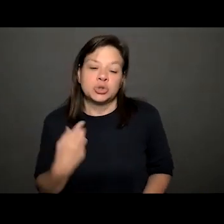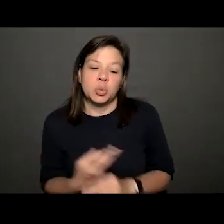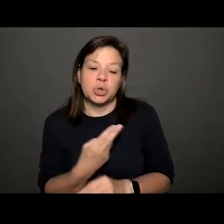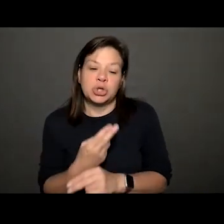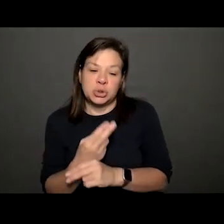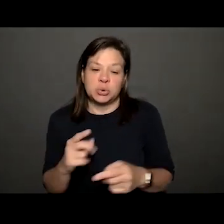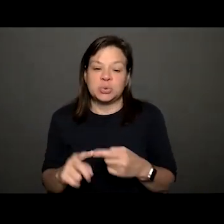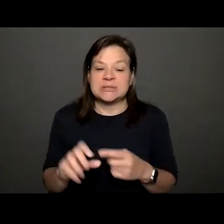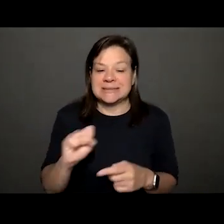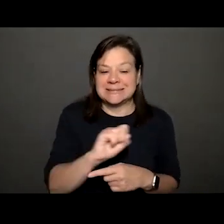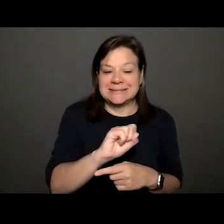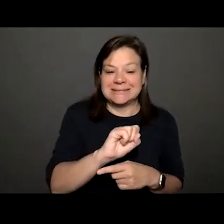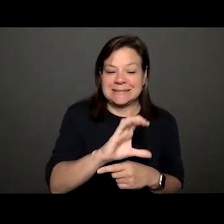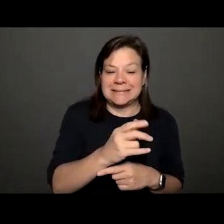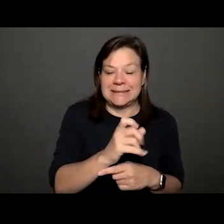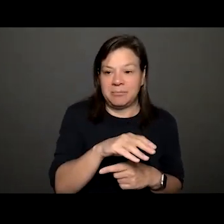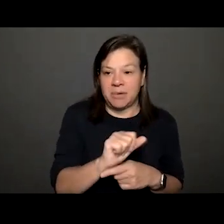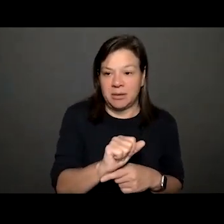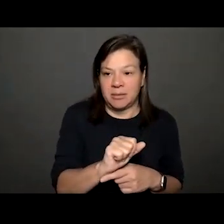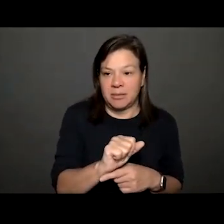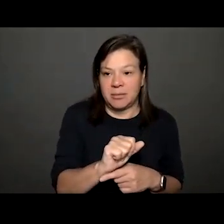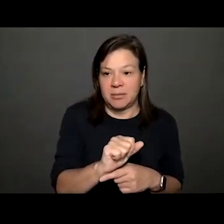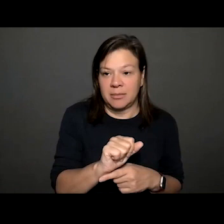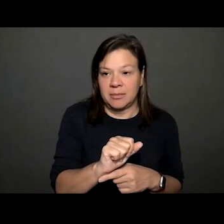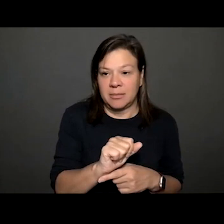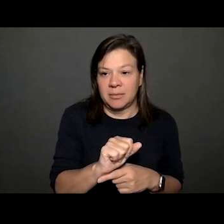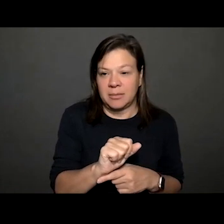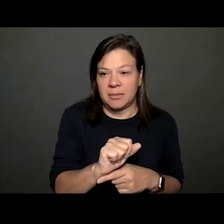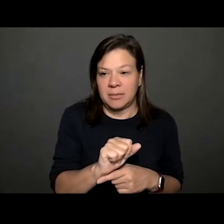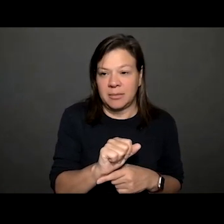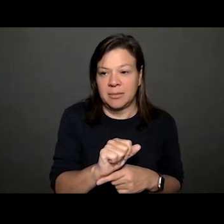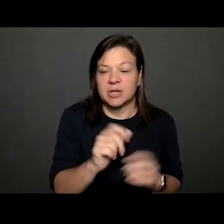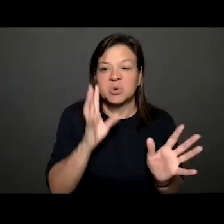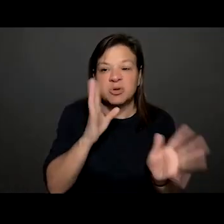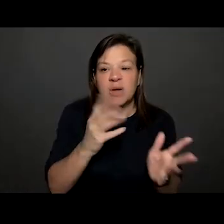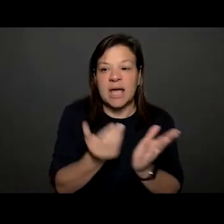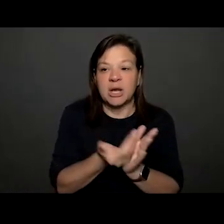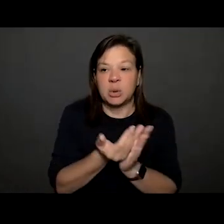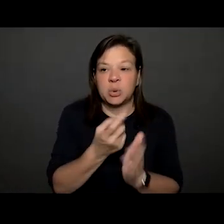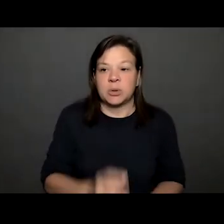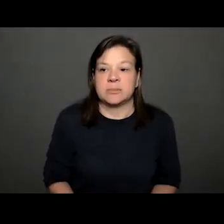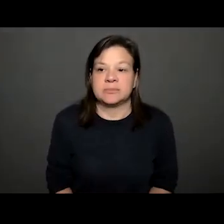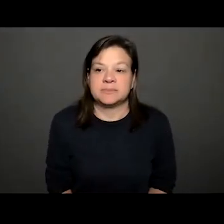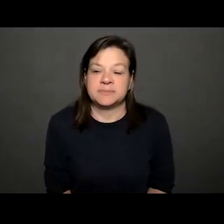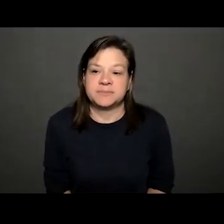ALL RIGHT, AND THEN FROM HERE WE CAN SEE THAT THERE IS ANOTHER COMMAND CALLED CREATE.